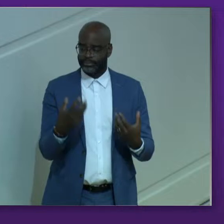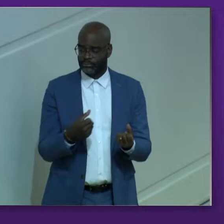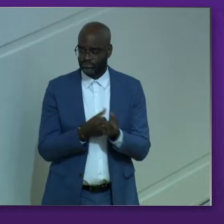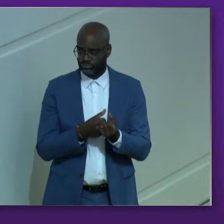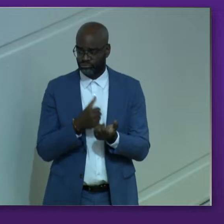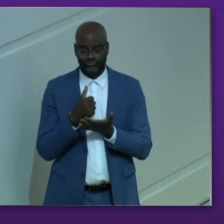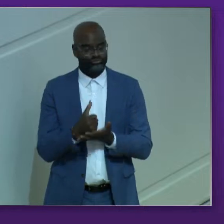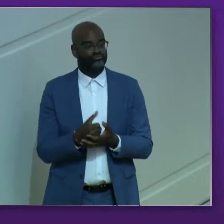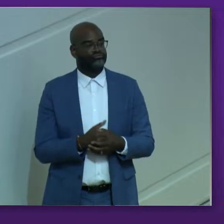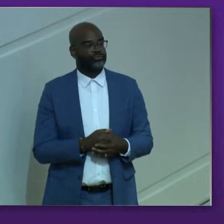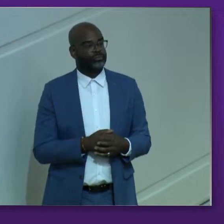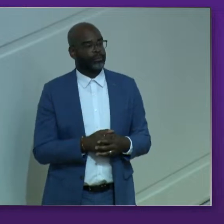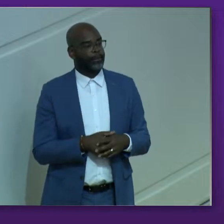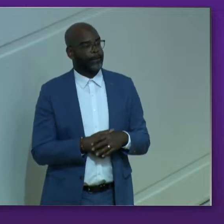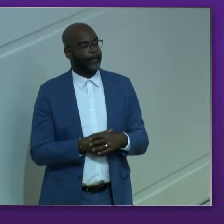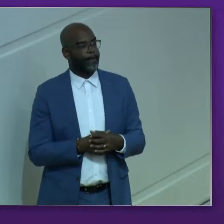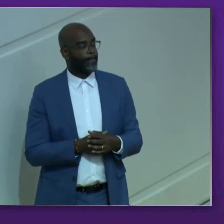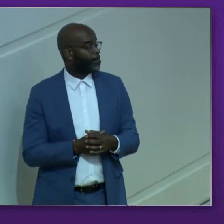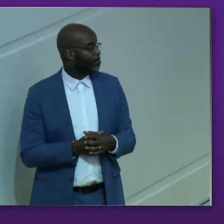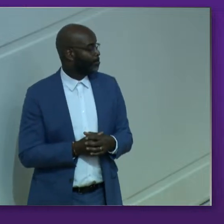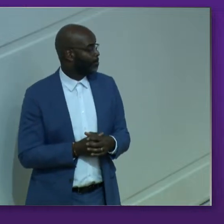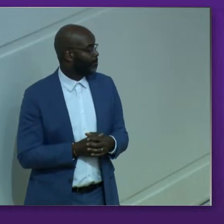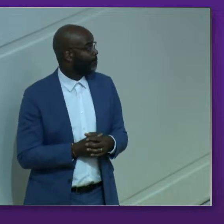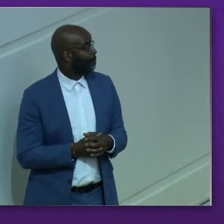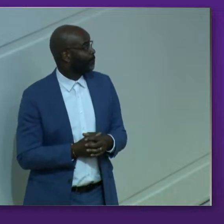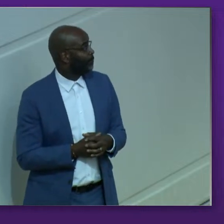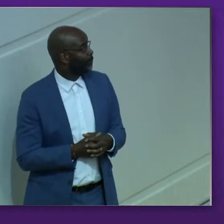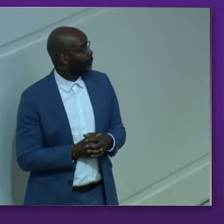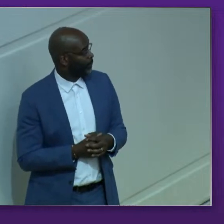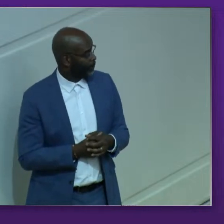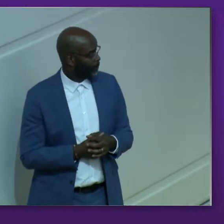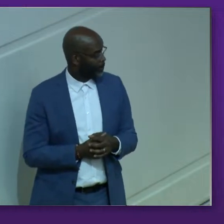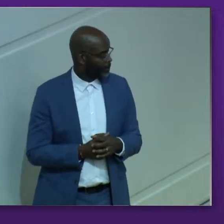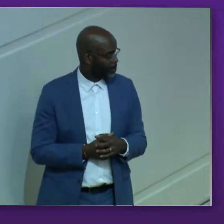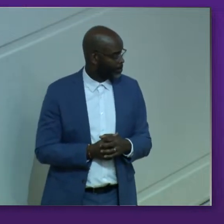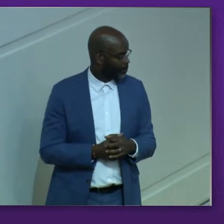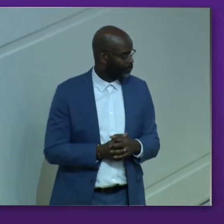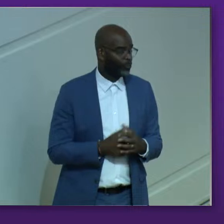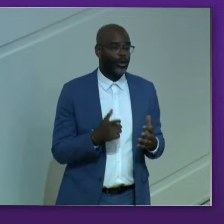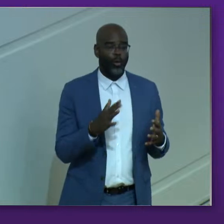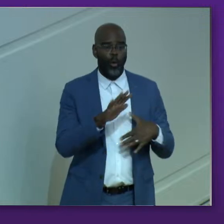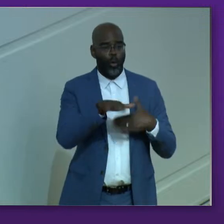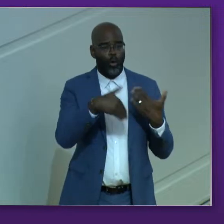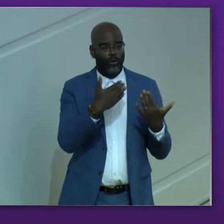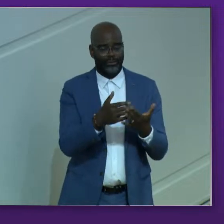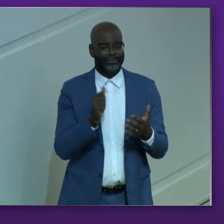AT YOUR SEAT AS YOUR NAME IS CALLED. [LISTING NAMES]. ACES ASSOCIATE DIRECTOR TAKOMA